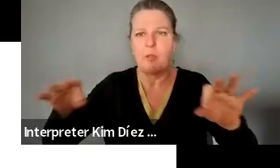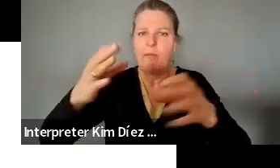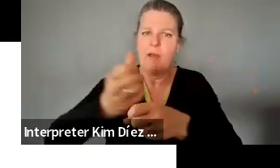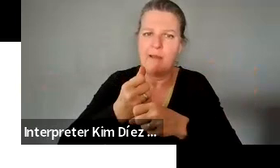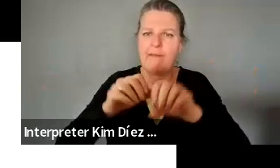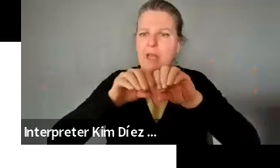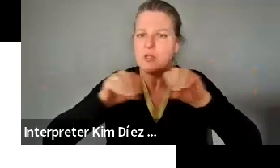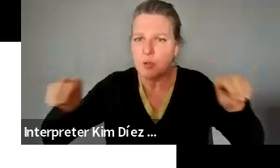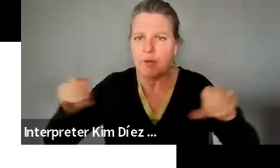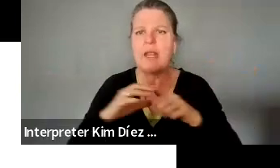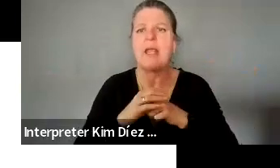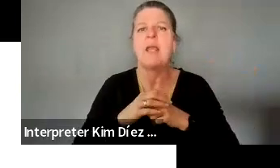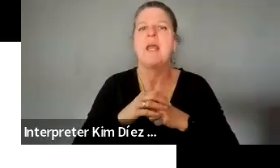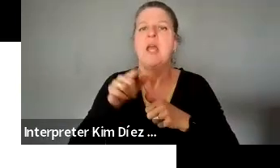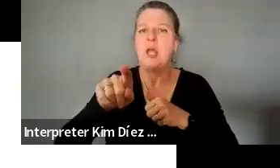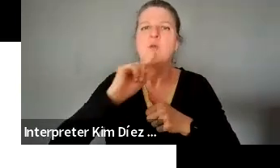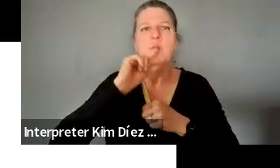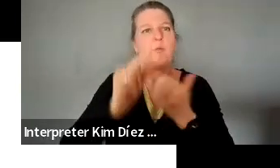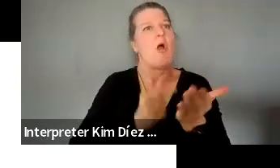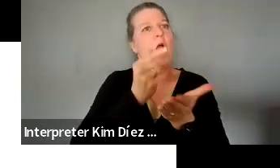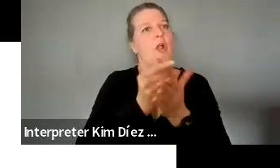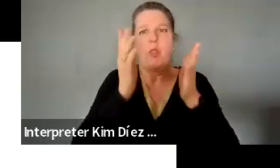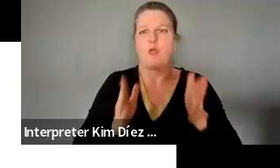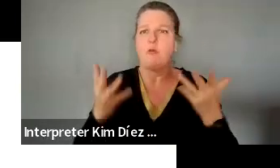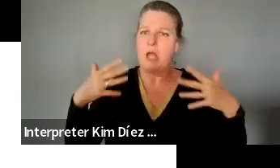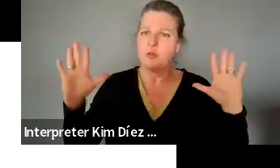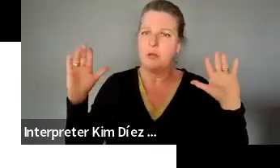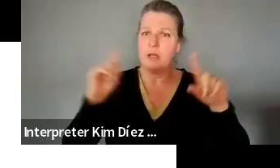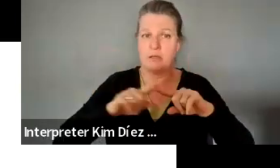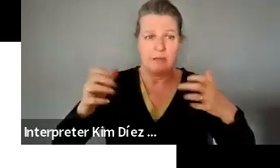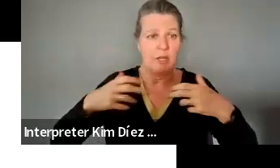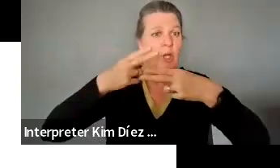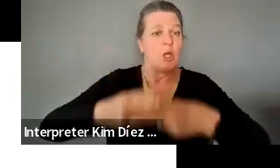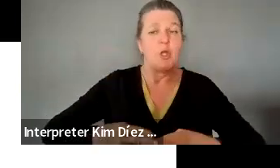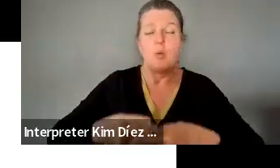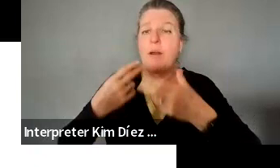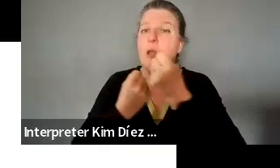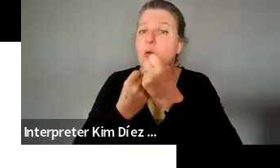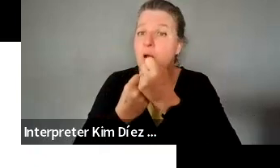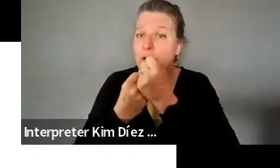you know, you're the graduate, but do you wanna be called advocates, champions?